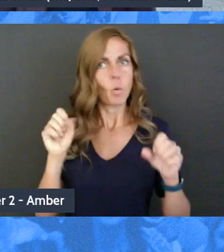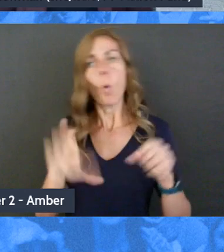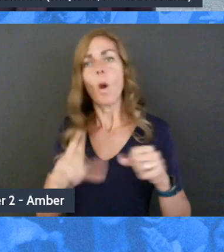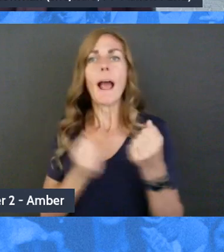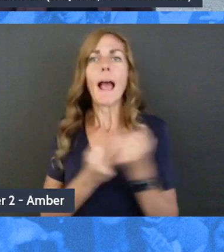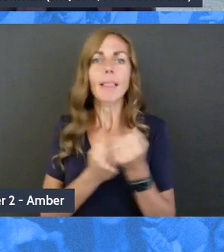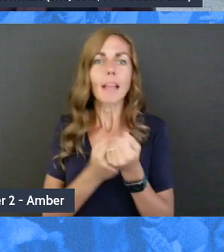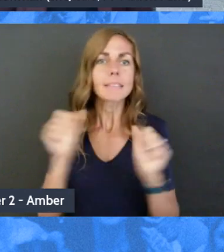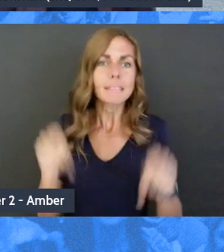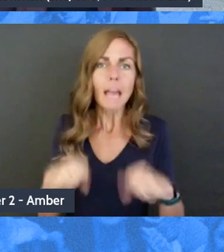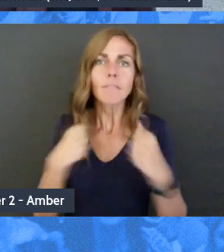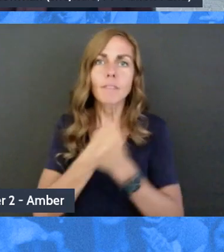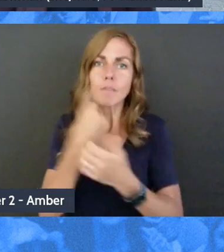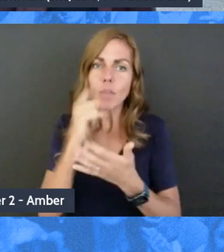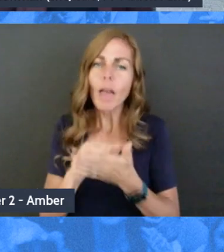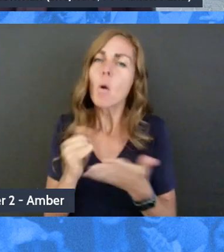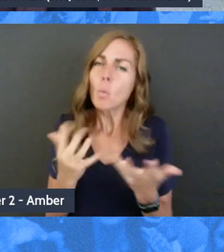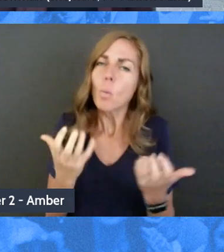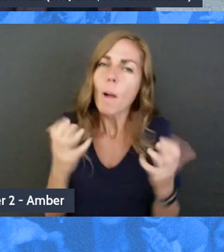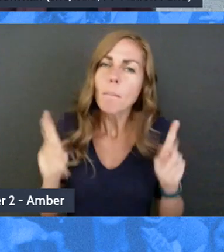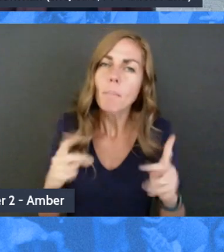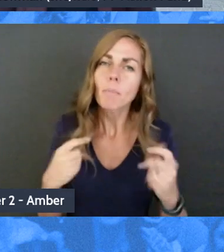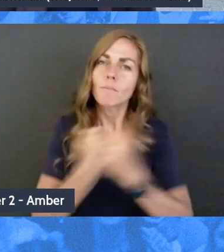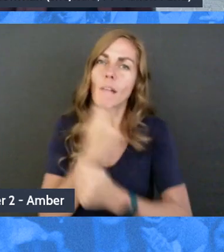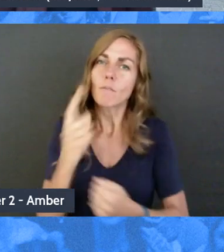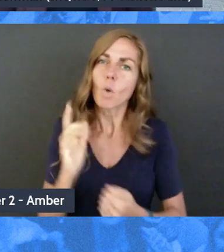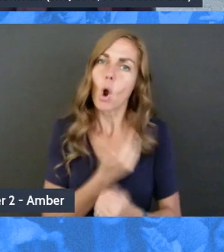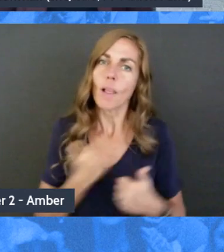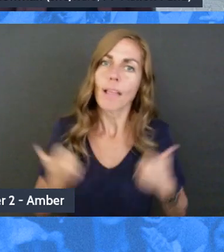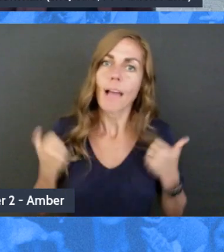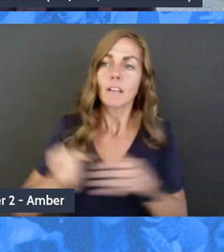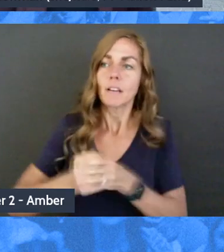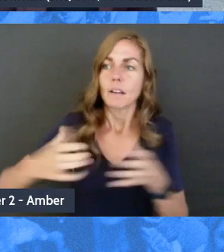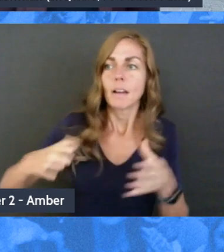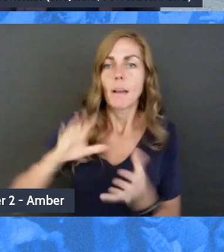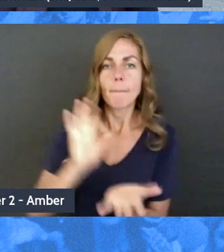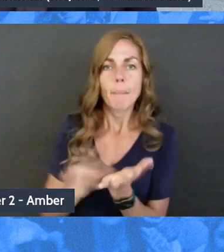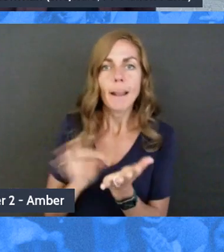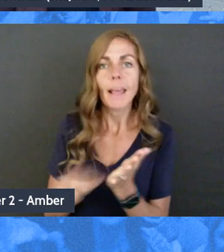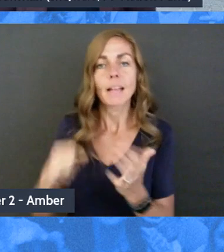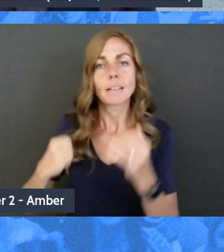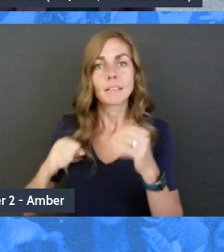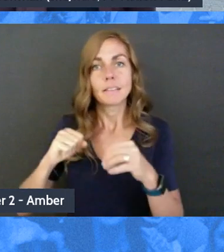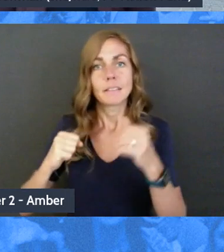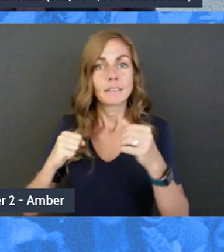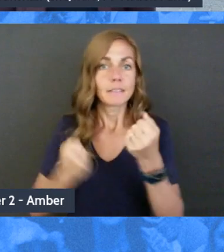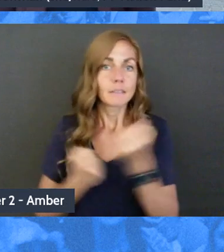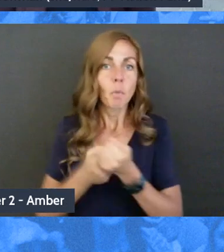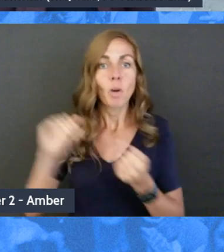who will fight to protect our lives, to expand Medicaid, to support child care and establish economic justice.